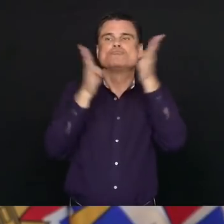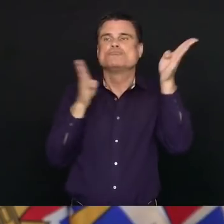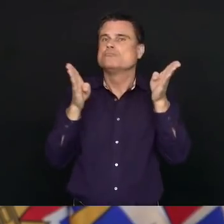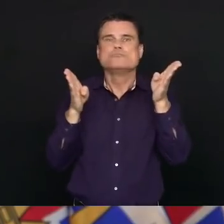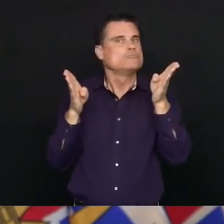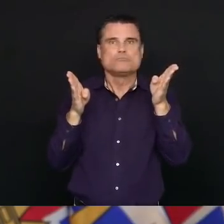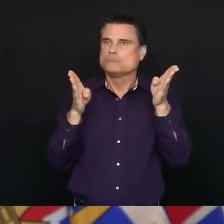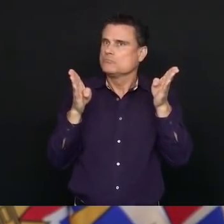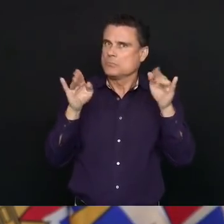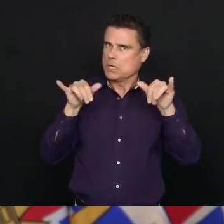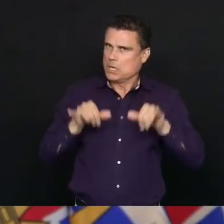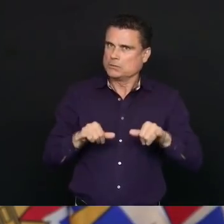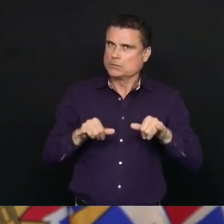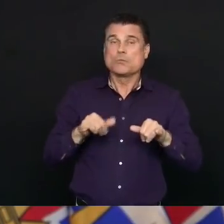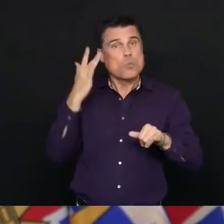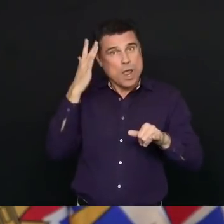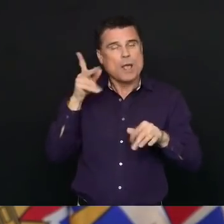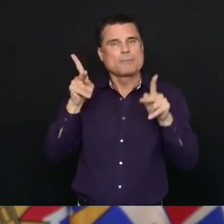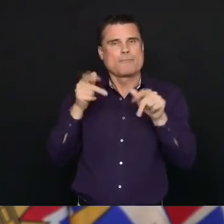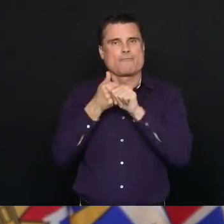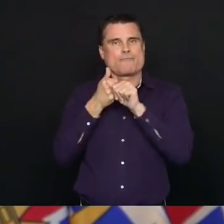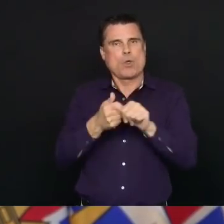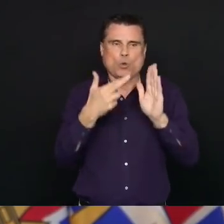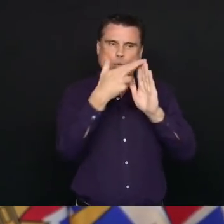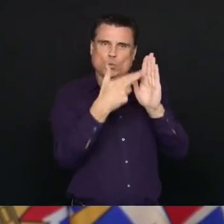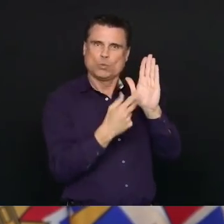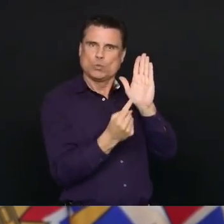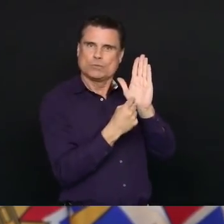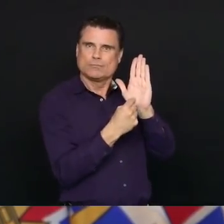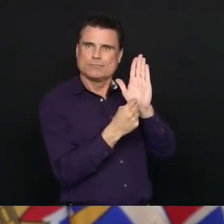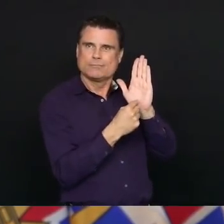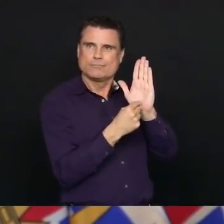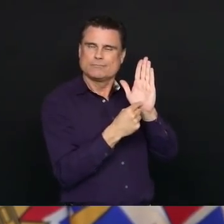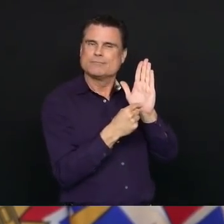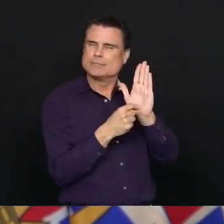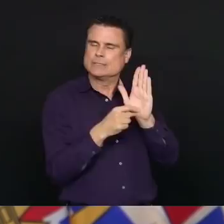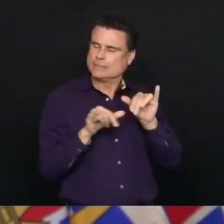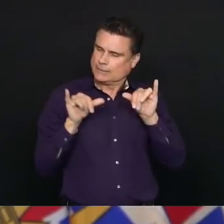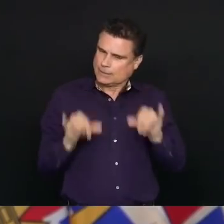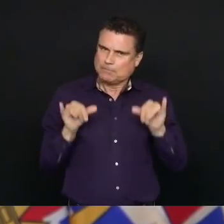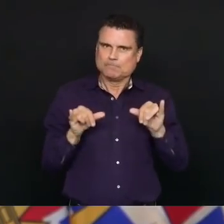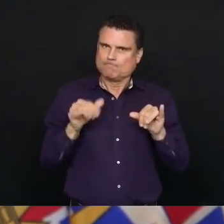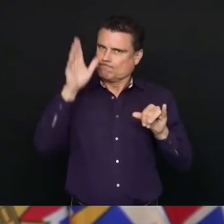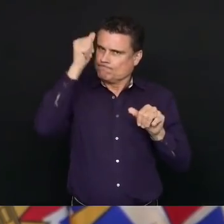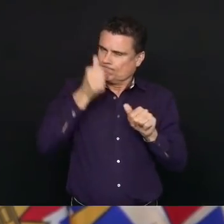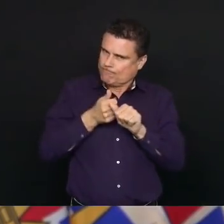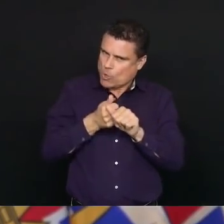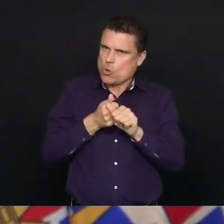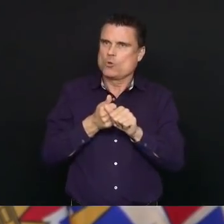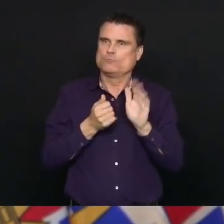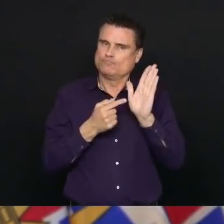and about stop as much as they were prior to our recommendations. And we just need people to hold this line.